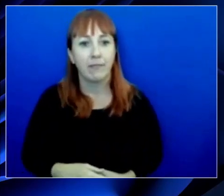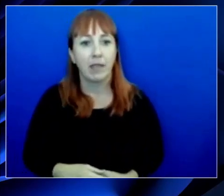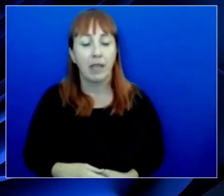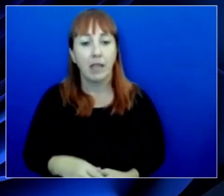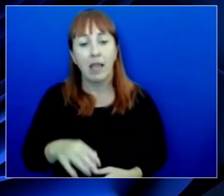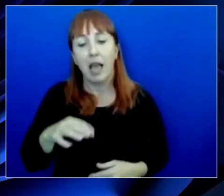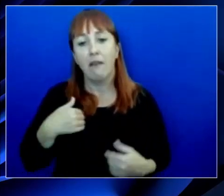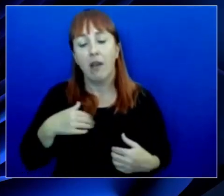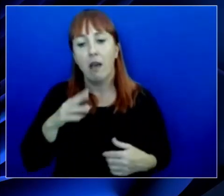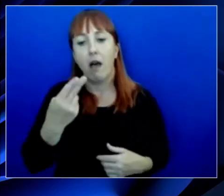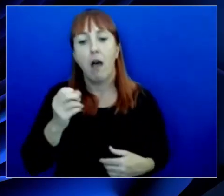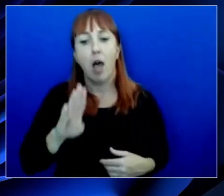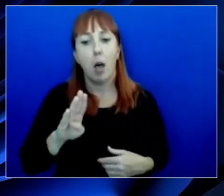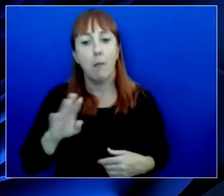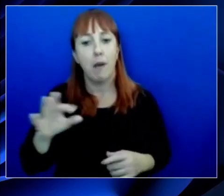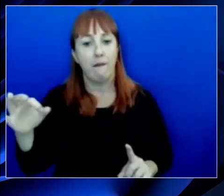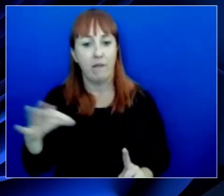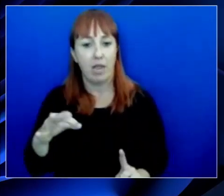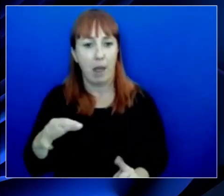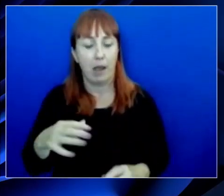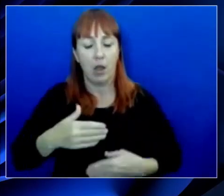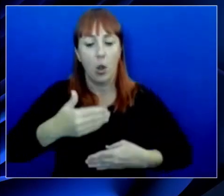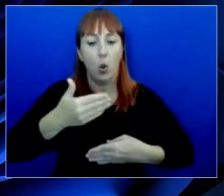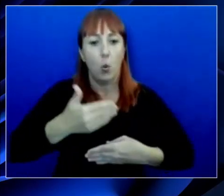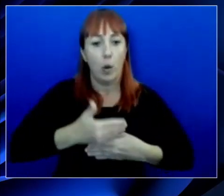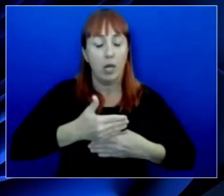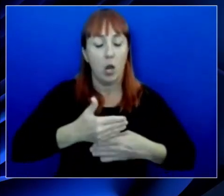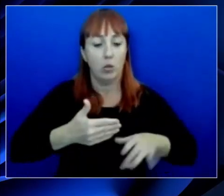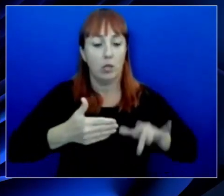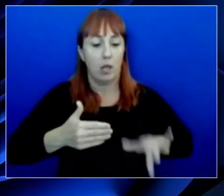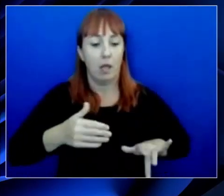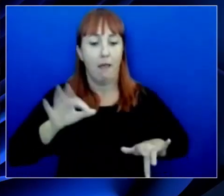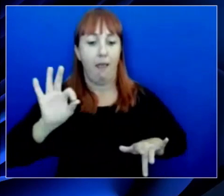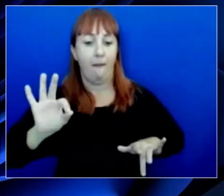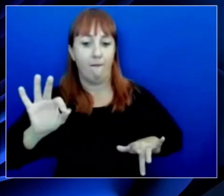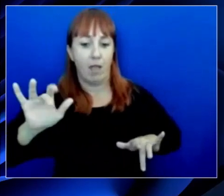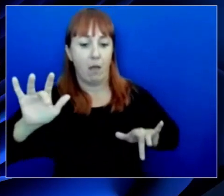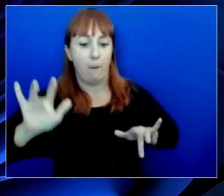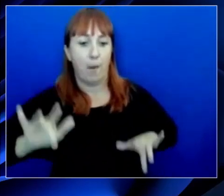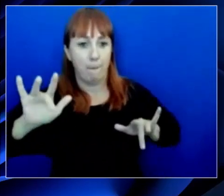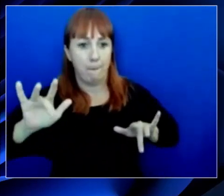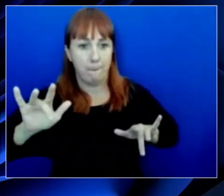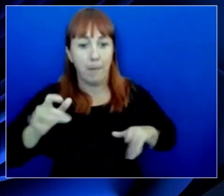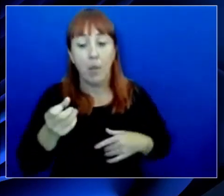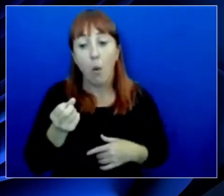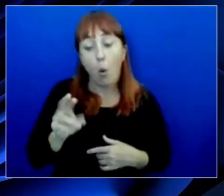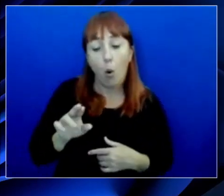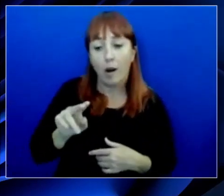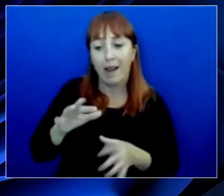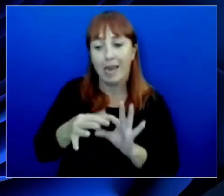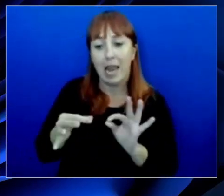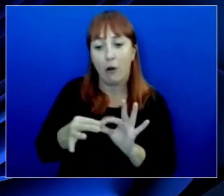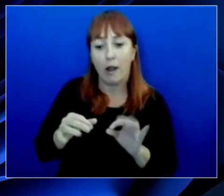hub which is accessed with the Windows Key plus the letter F or. You can use narrator Alt F as well.